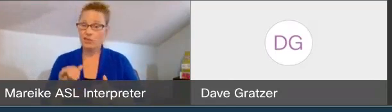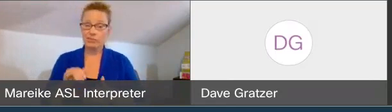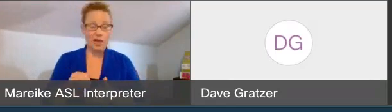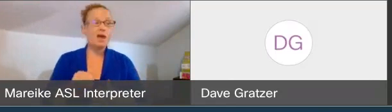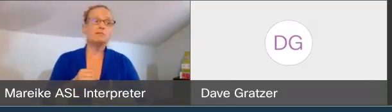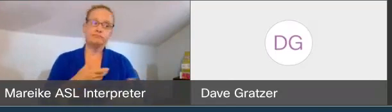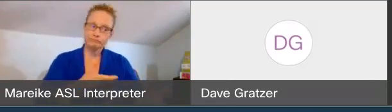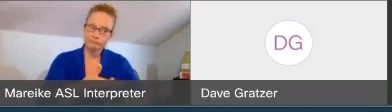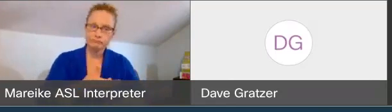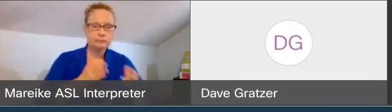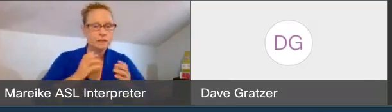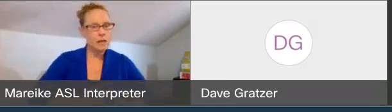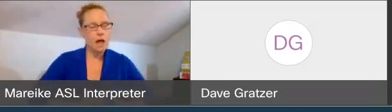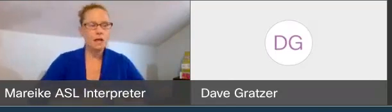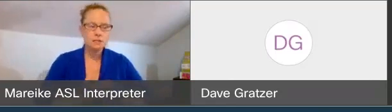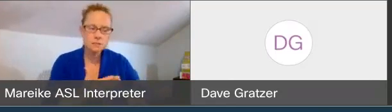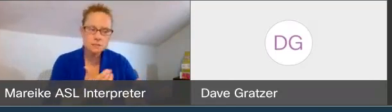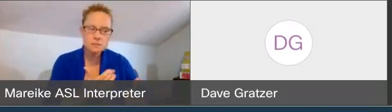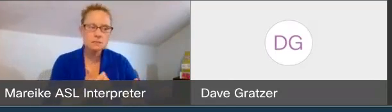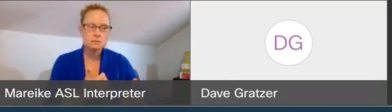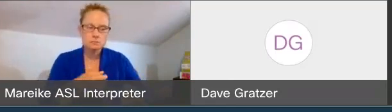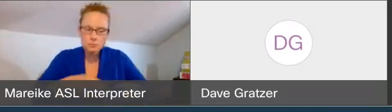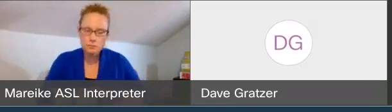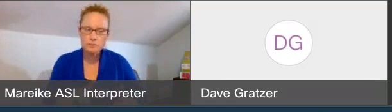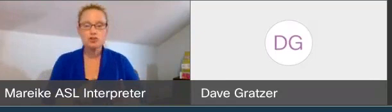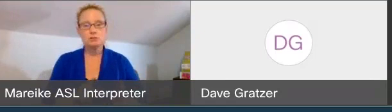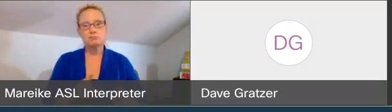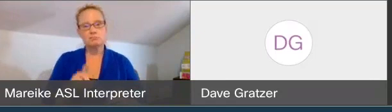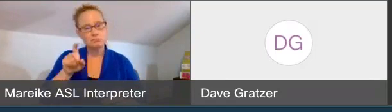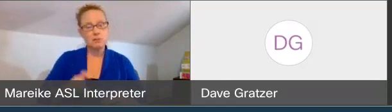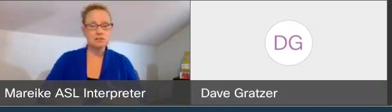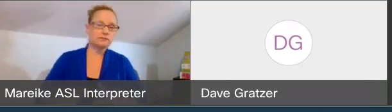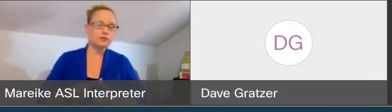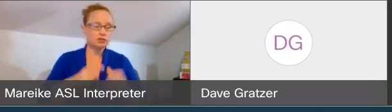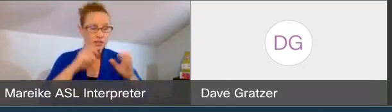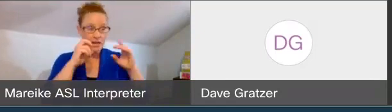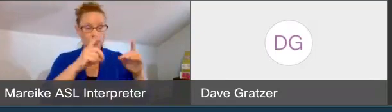around information sharing. And it's really about educating the person about the risks or benefits